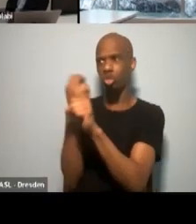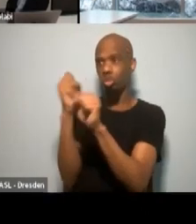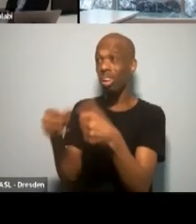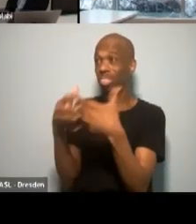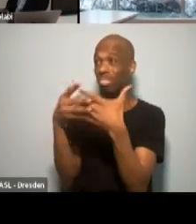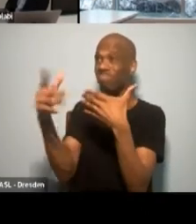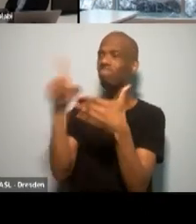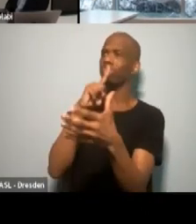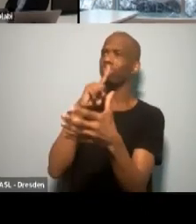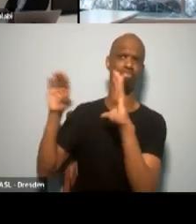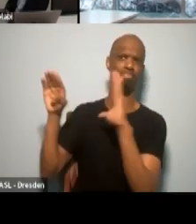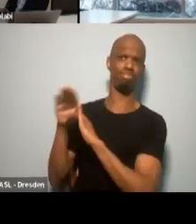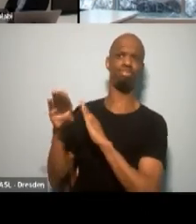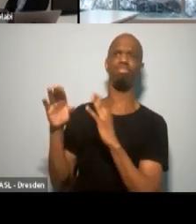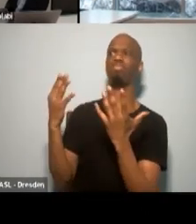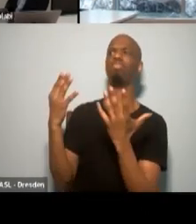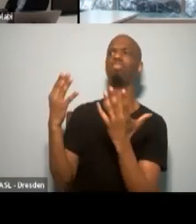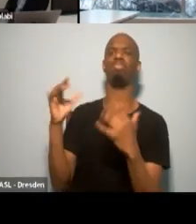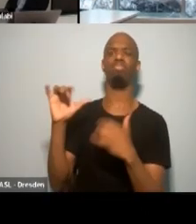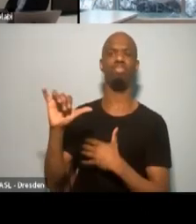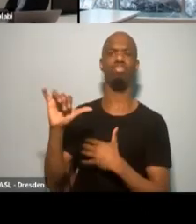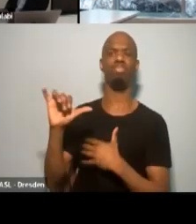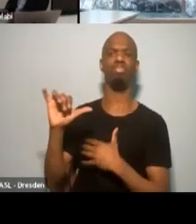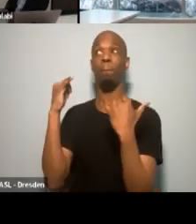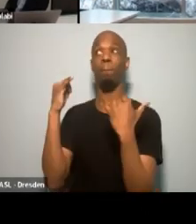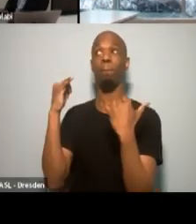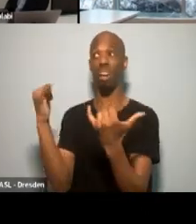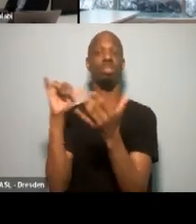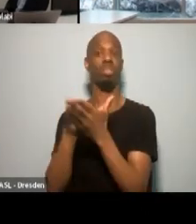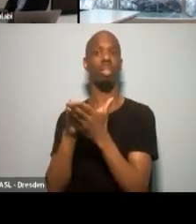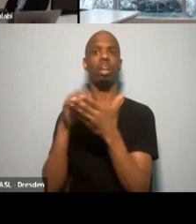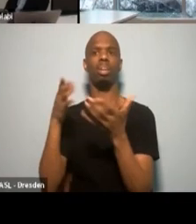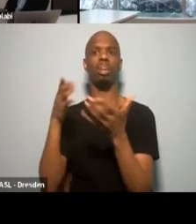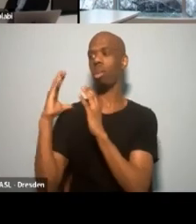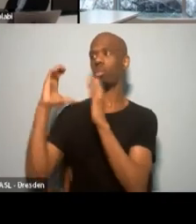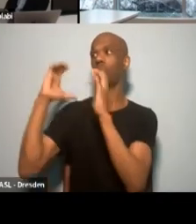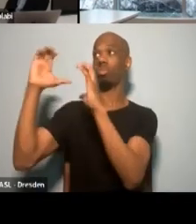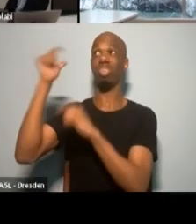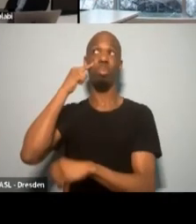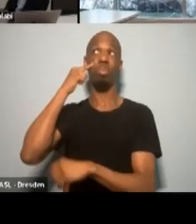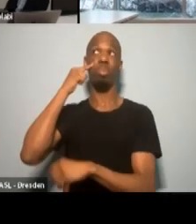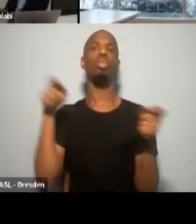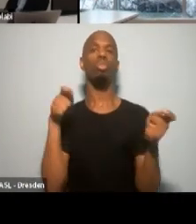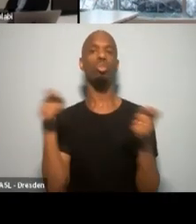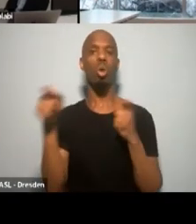to authors or academics to use that to build some of the arguments that they're making.